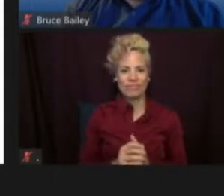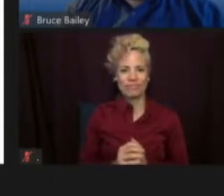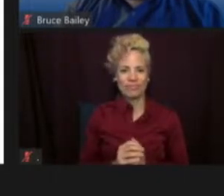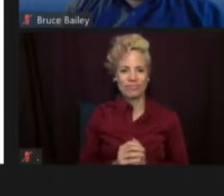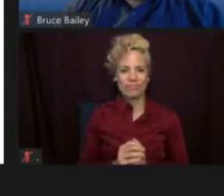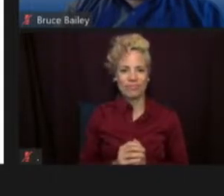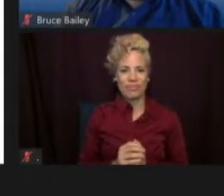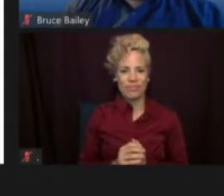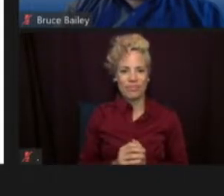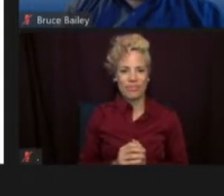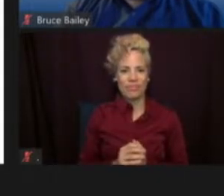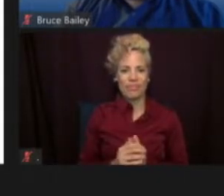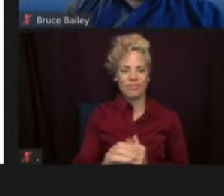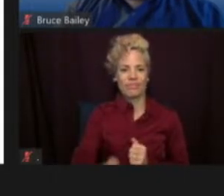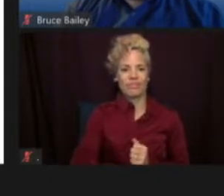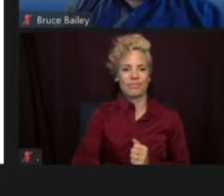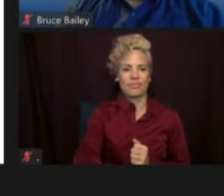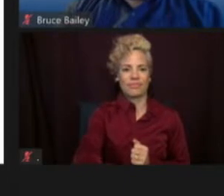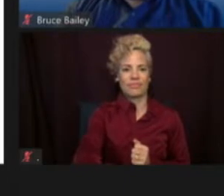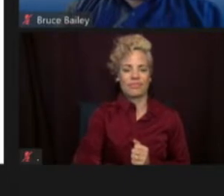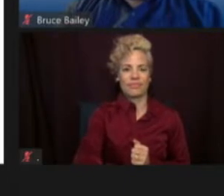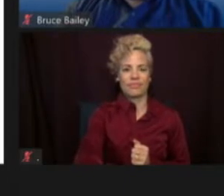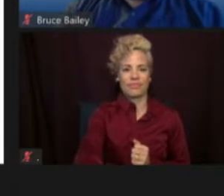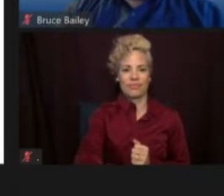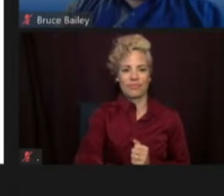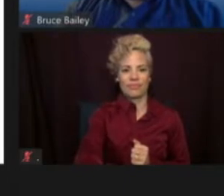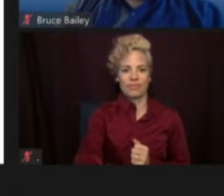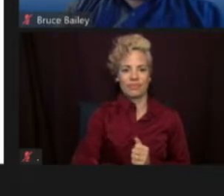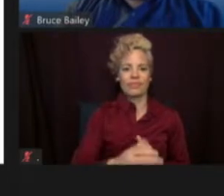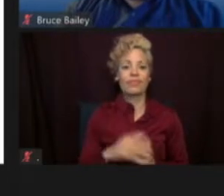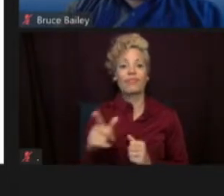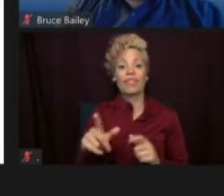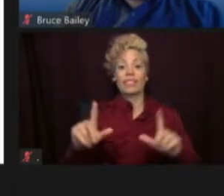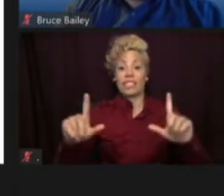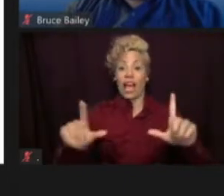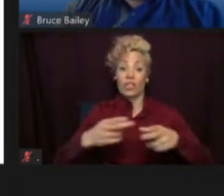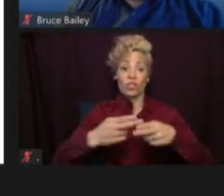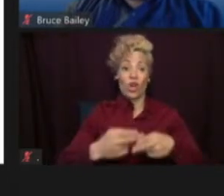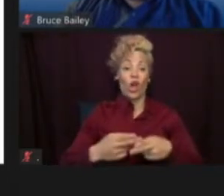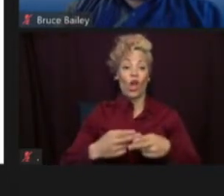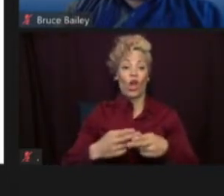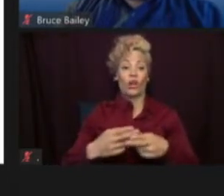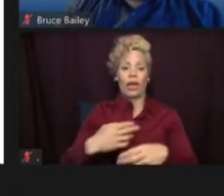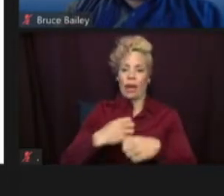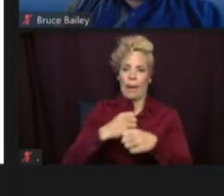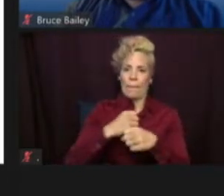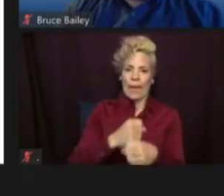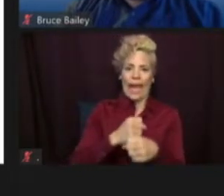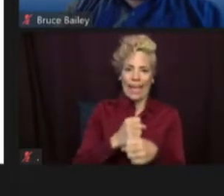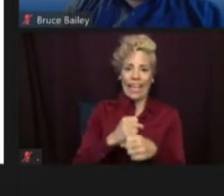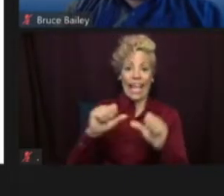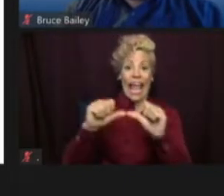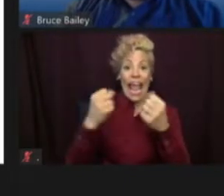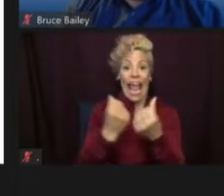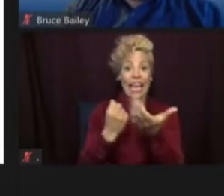Okay. So, this slide is called, "Making Agency Communications Accessible To Everyone."